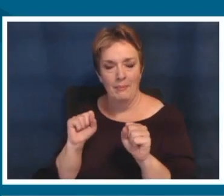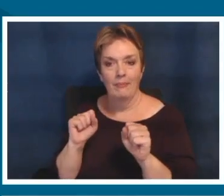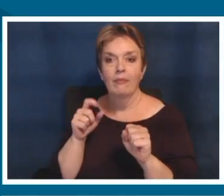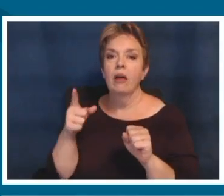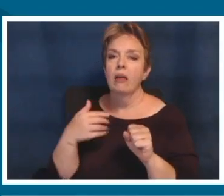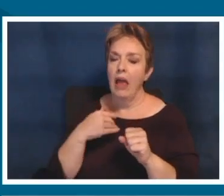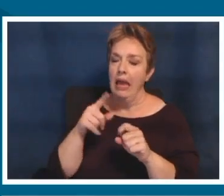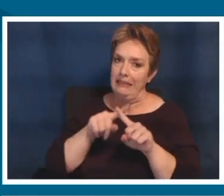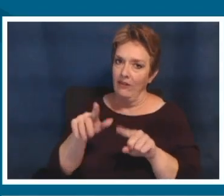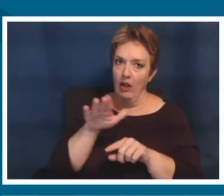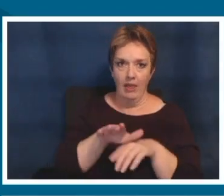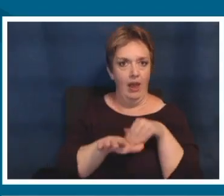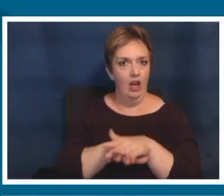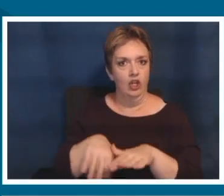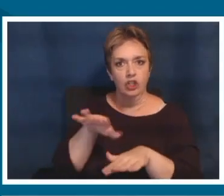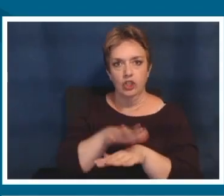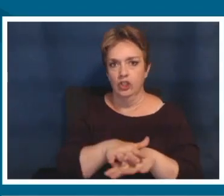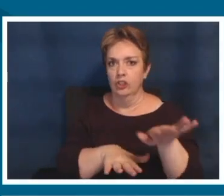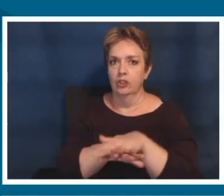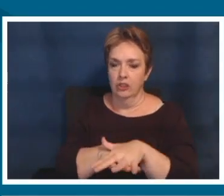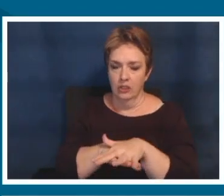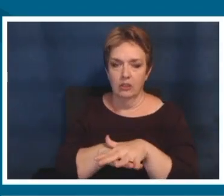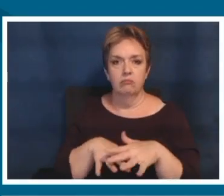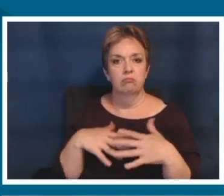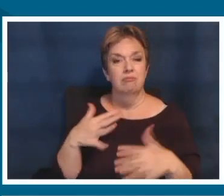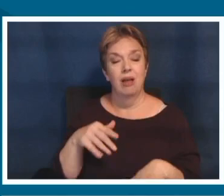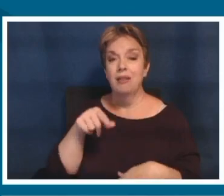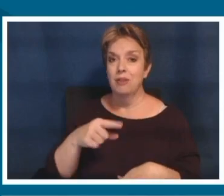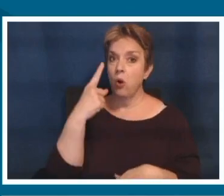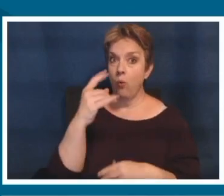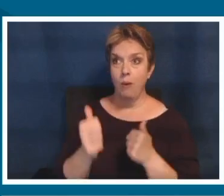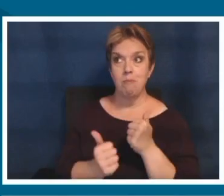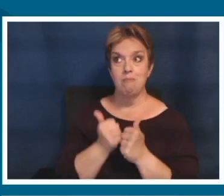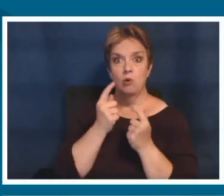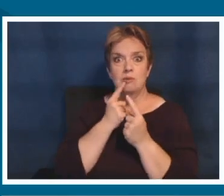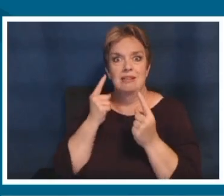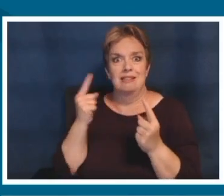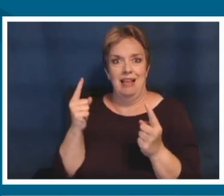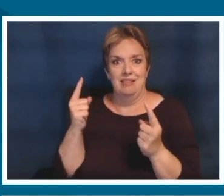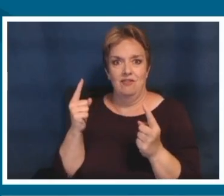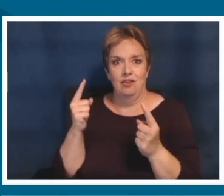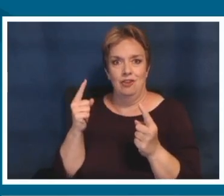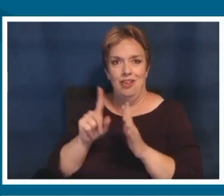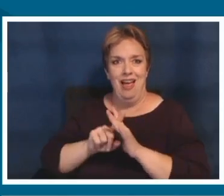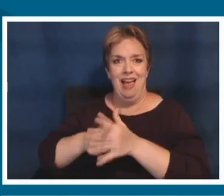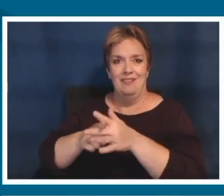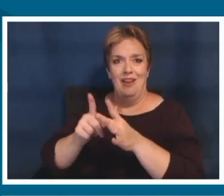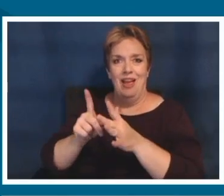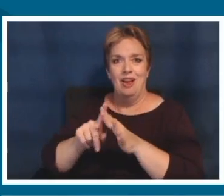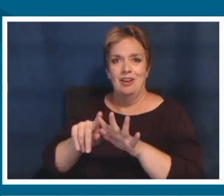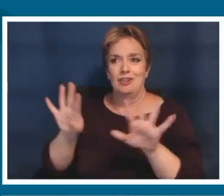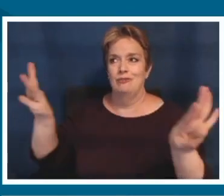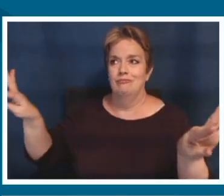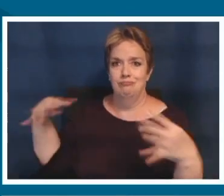one was it was one of the most successful activations in terms of catching the attention of people who